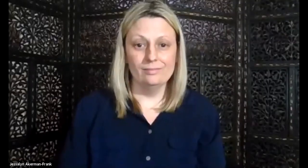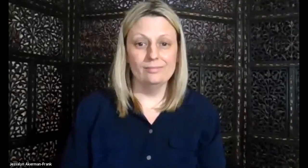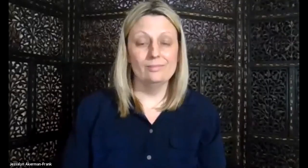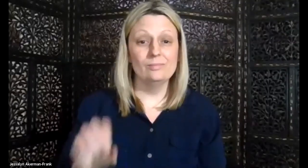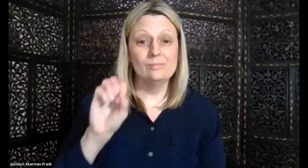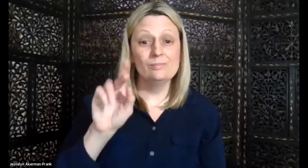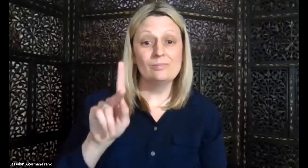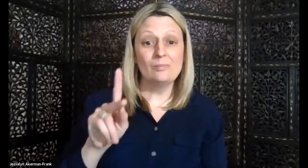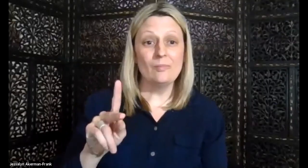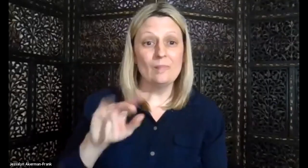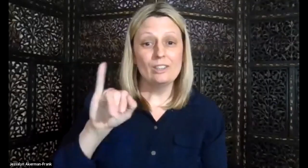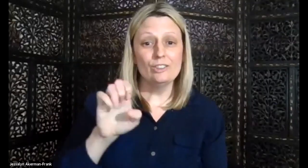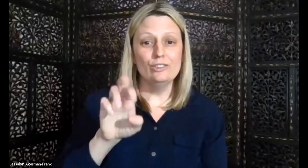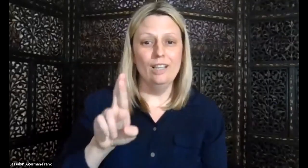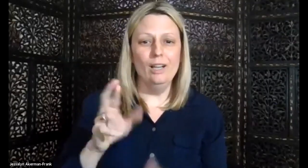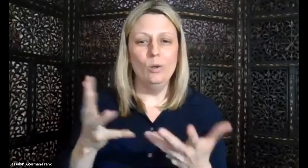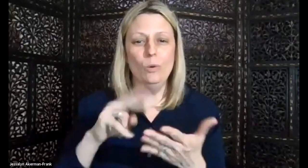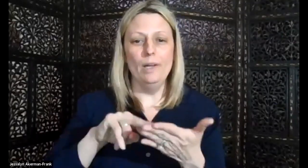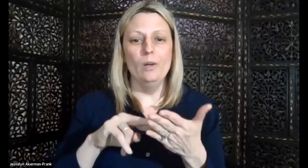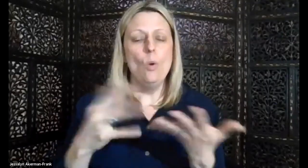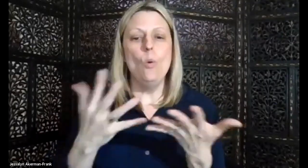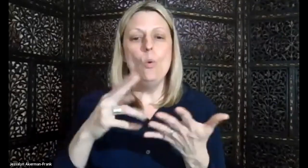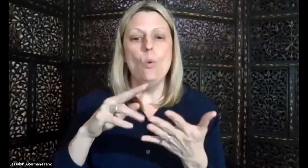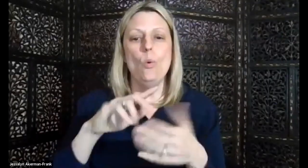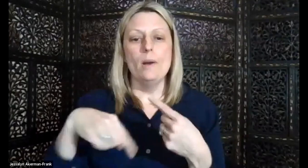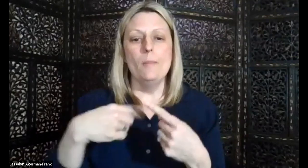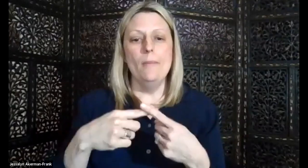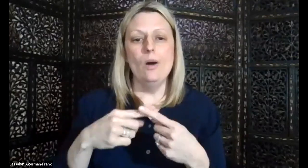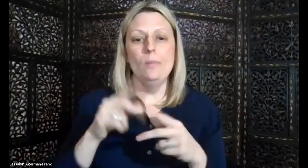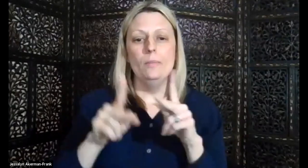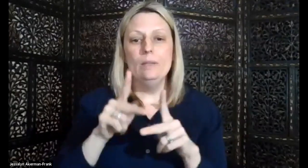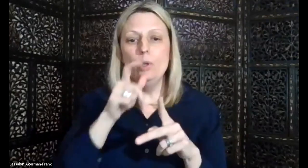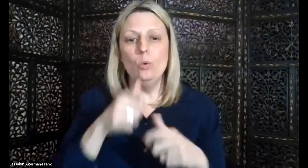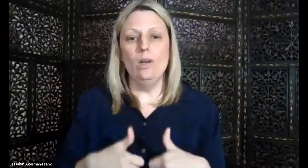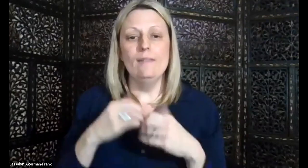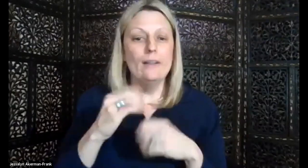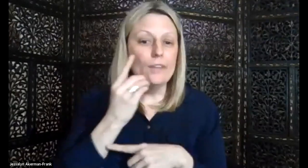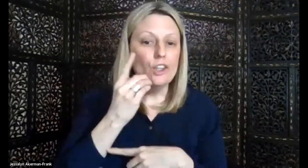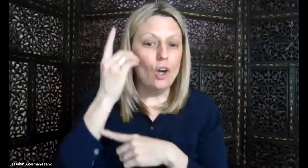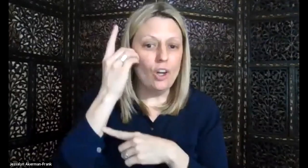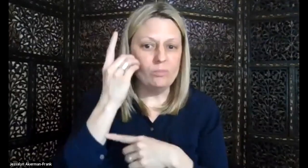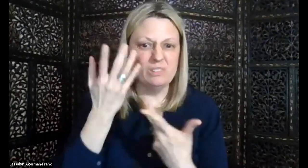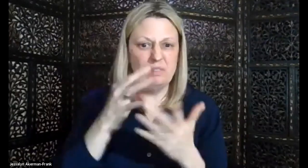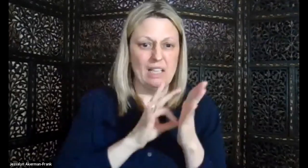day, then you absolutely will count that baby.